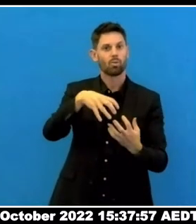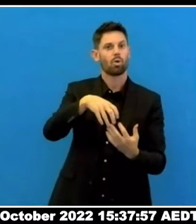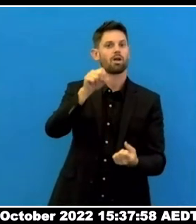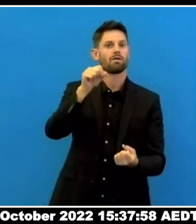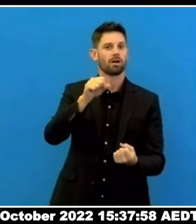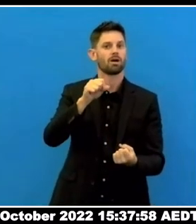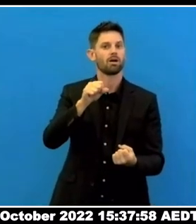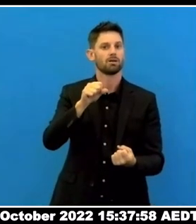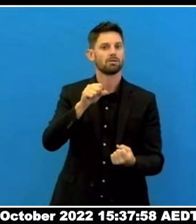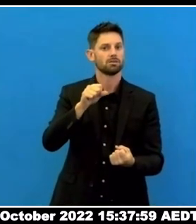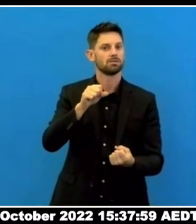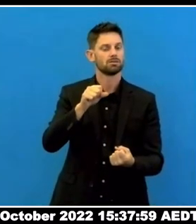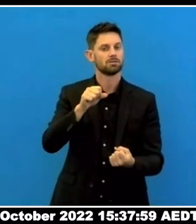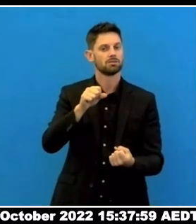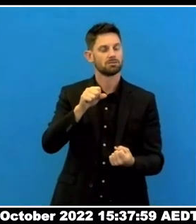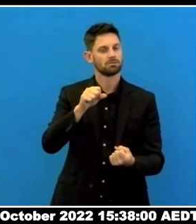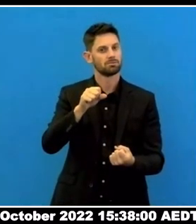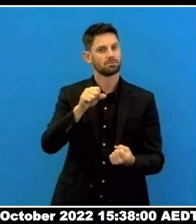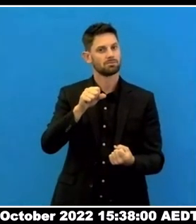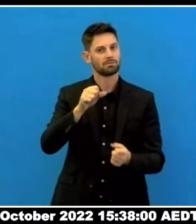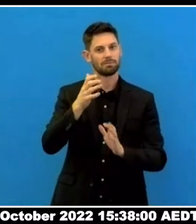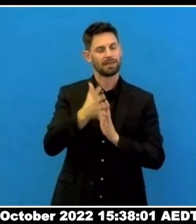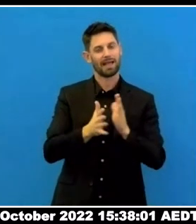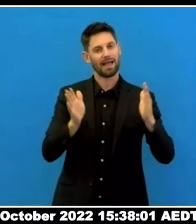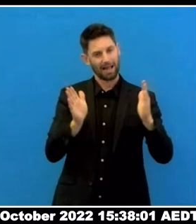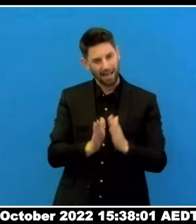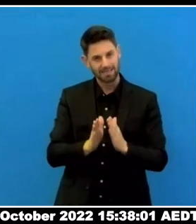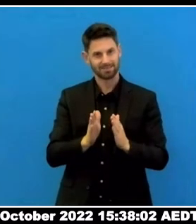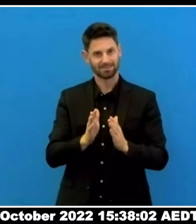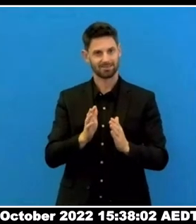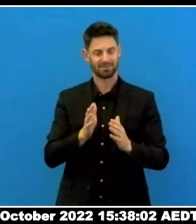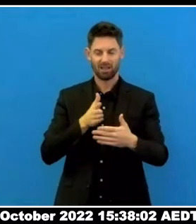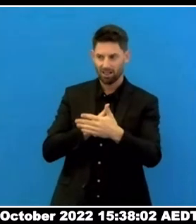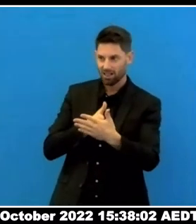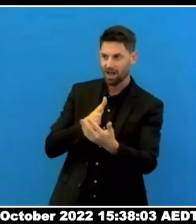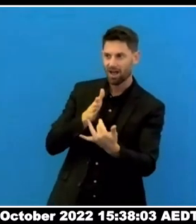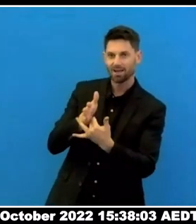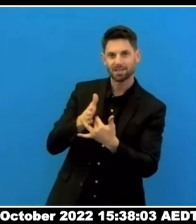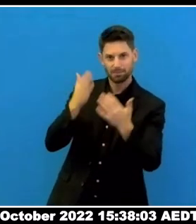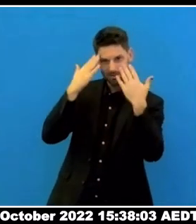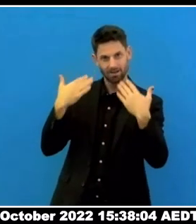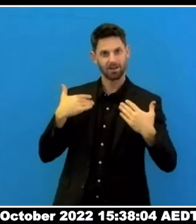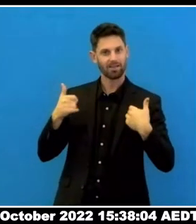retraumatising and increasing the mental health of the regional area.